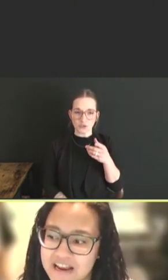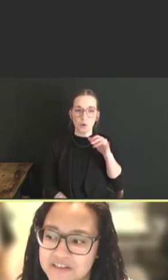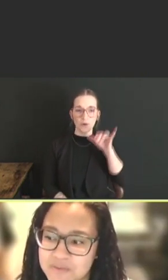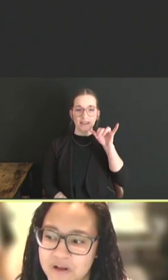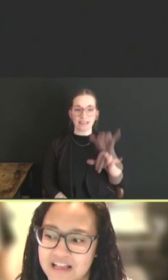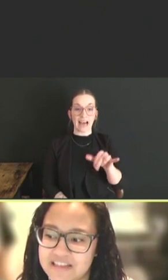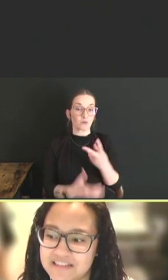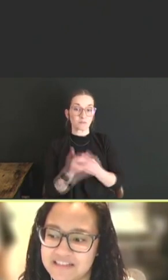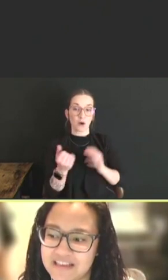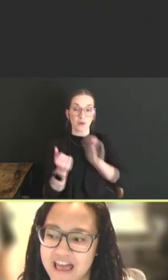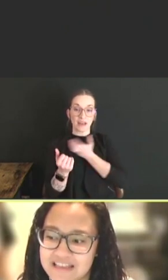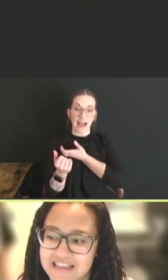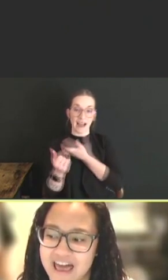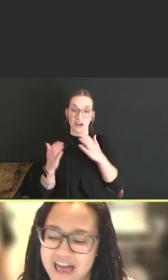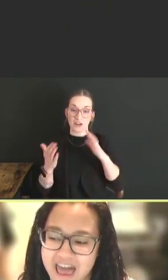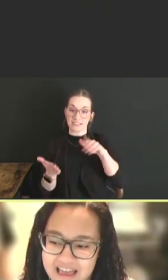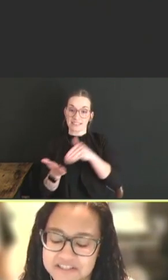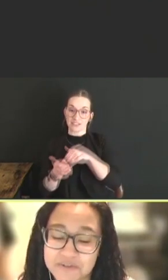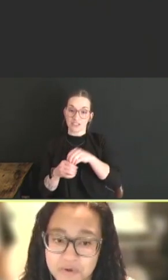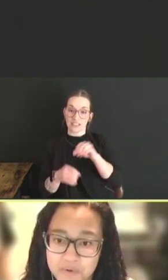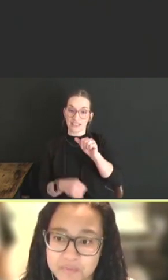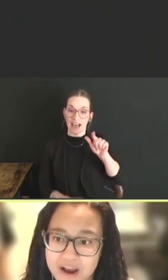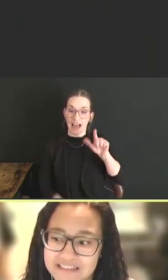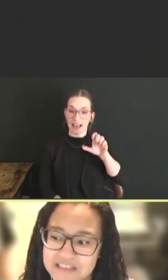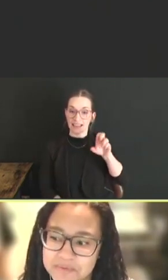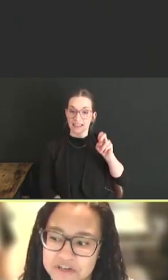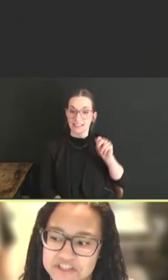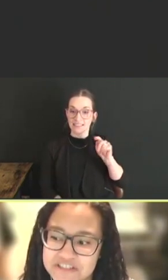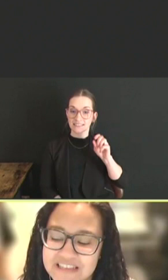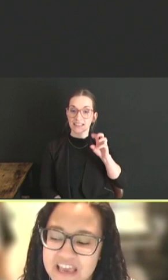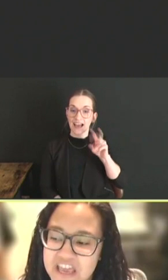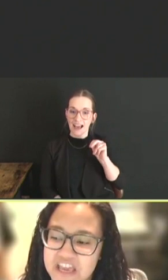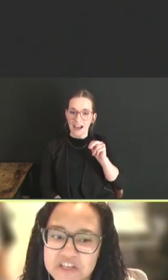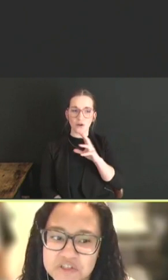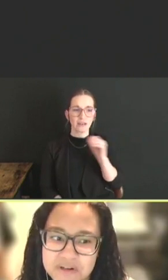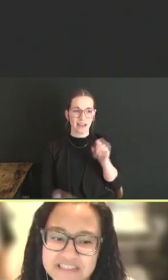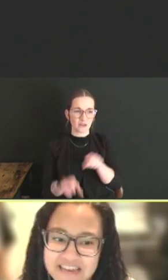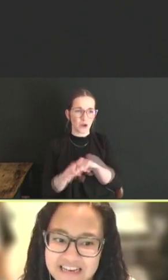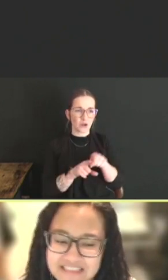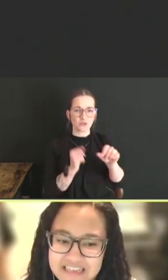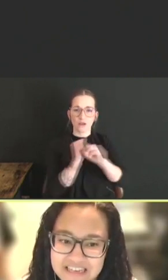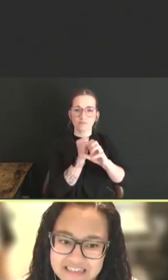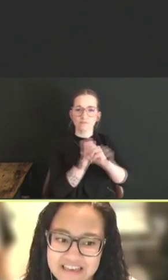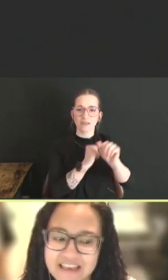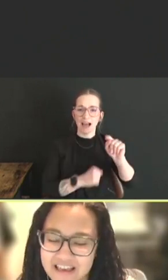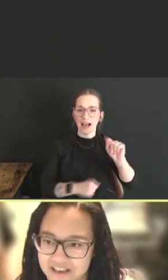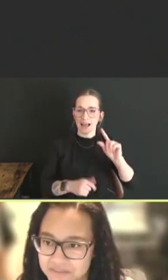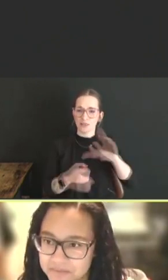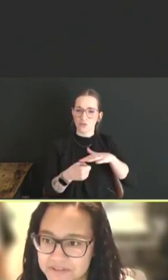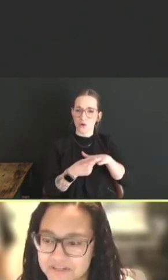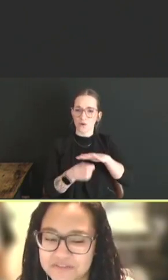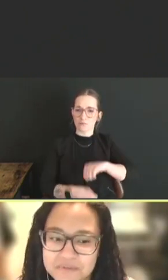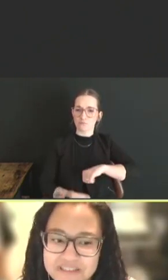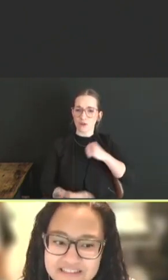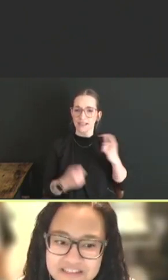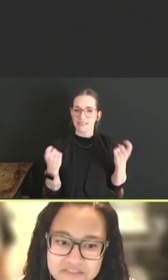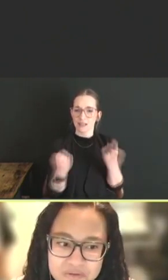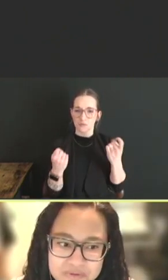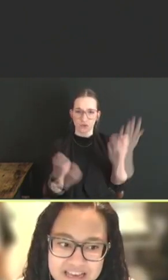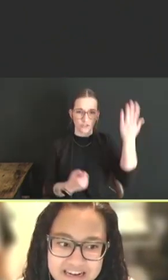and as well as at local pride celebrations in 2019. The most recently available date